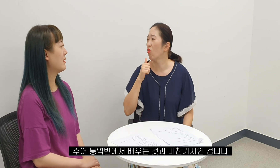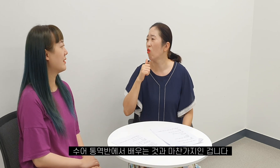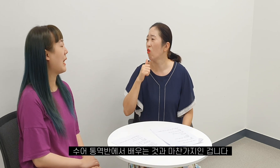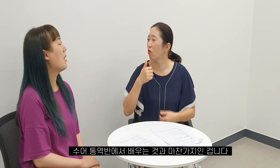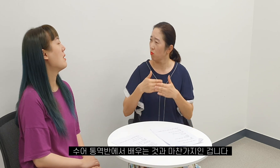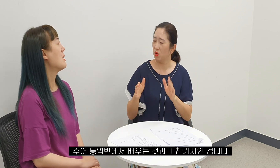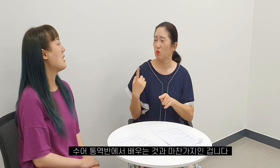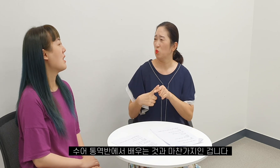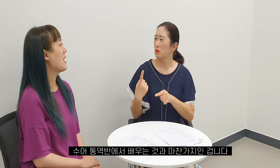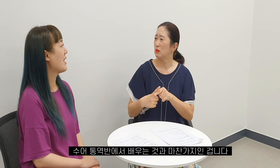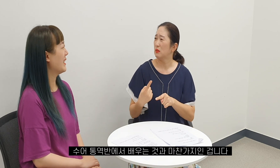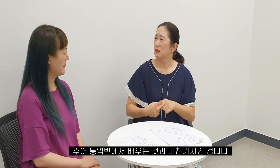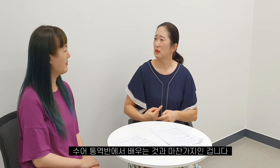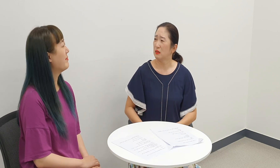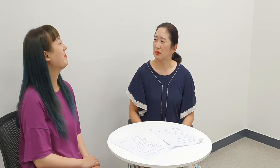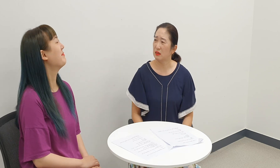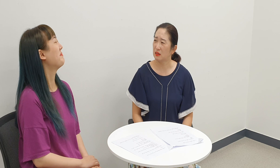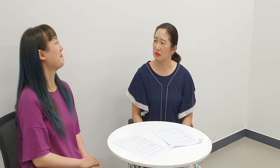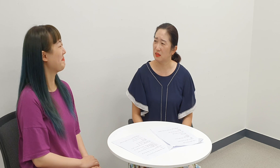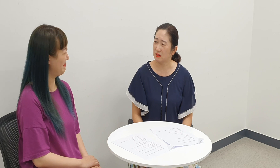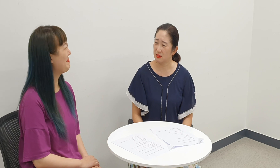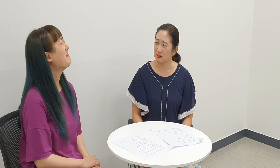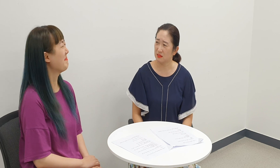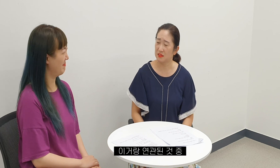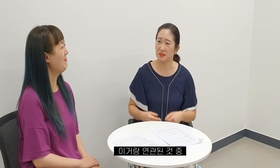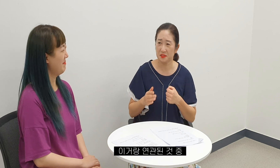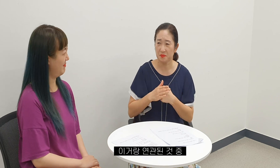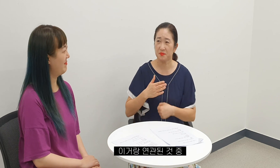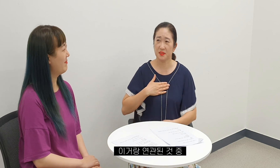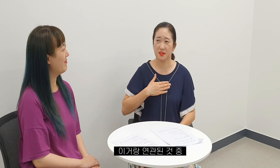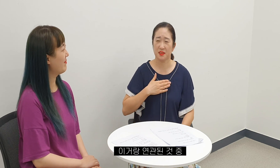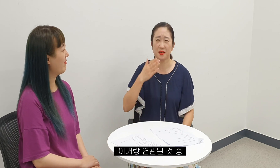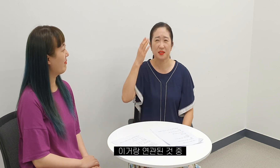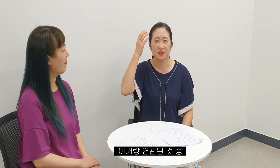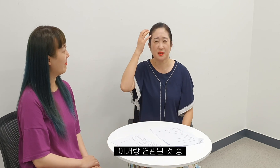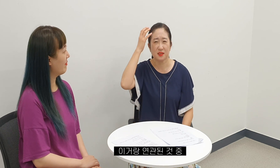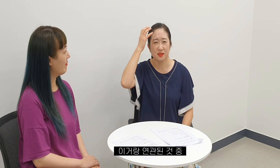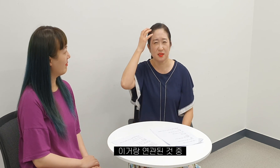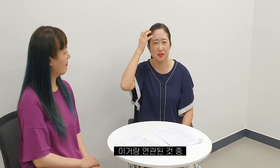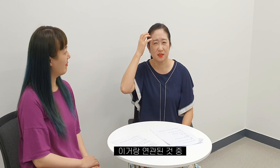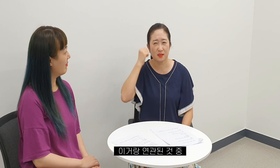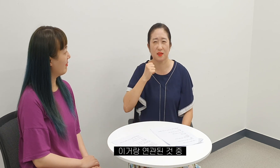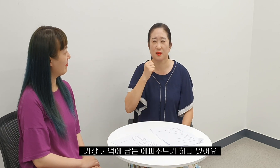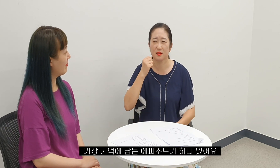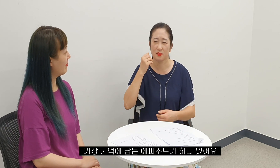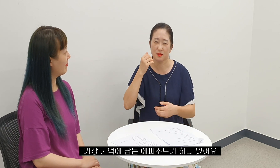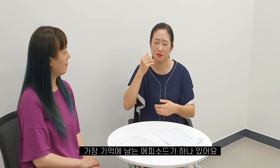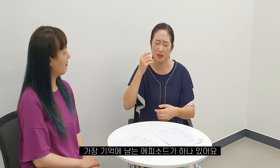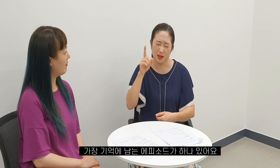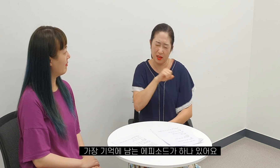not a sign language basic class. One of the most memorable episodes related to this.